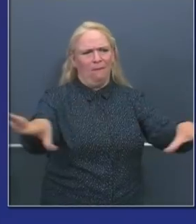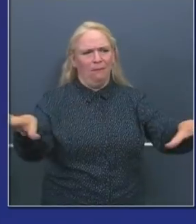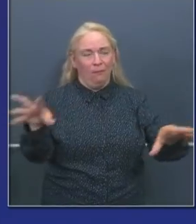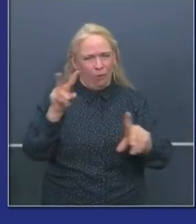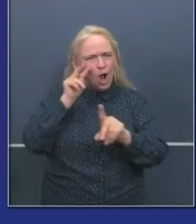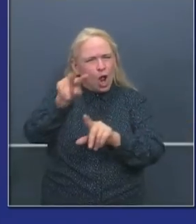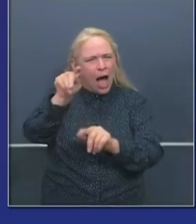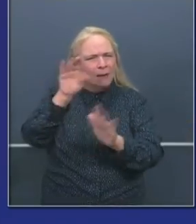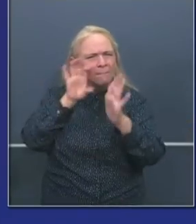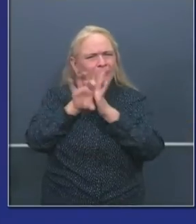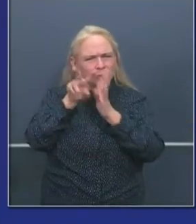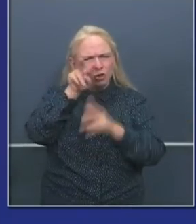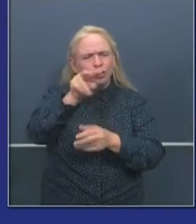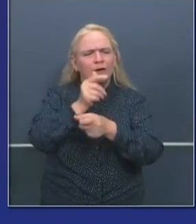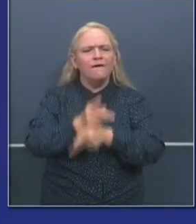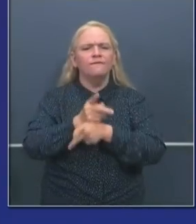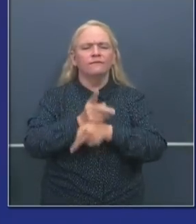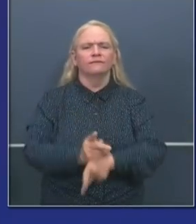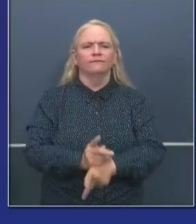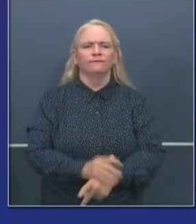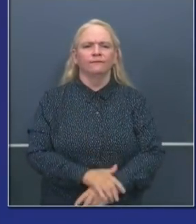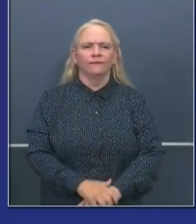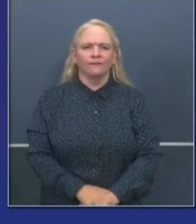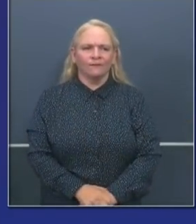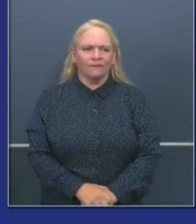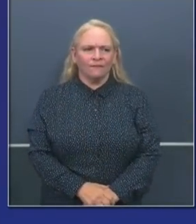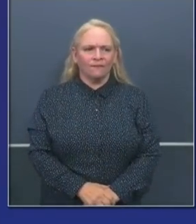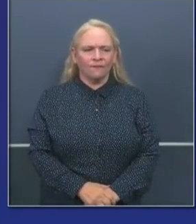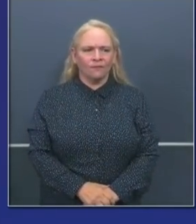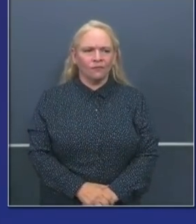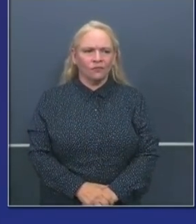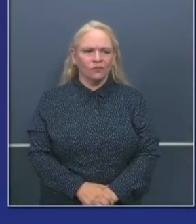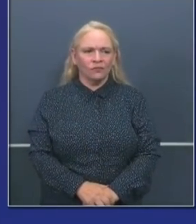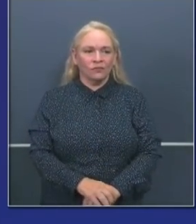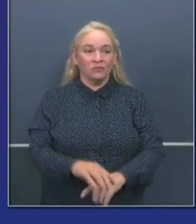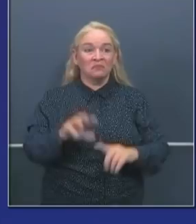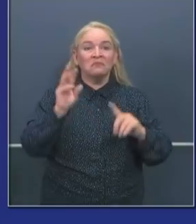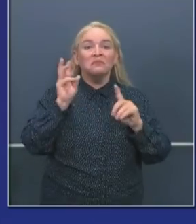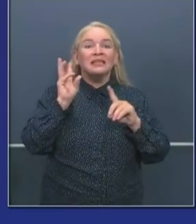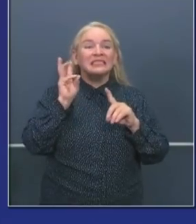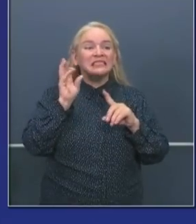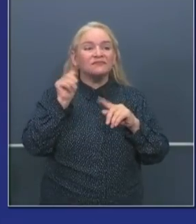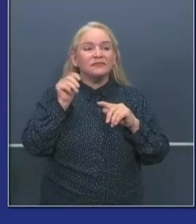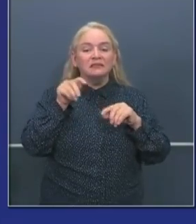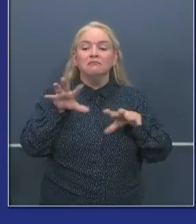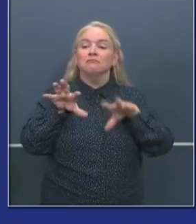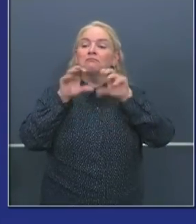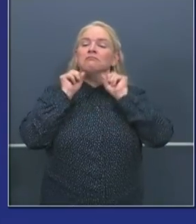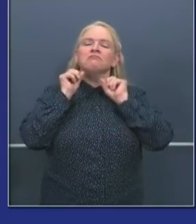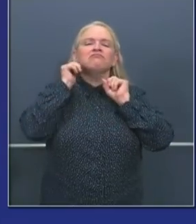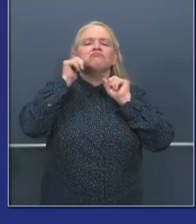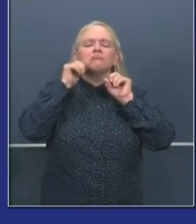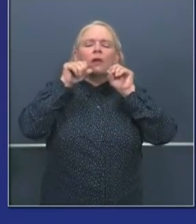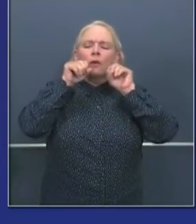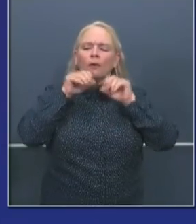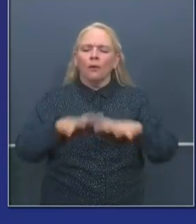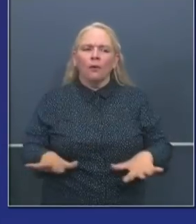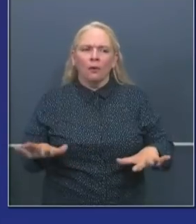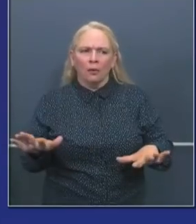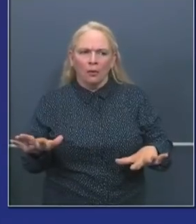AND HOW FAR A DISTANCE THOSE DROPLET CANS GO. IF YOU SNEEZE, JUST TAKE A LOOK AT THIS CLOSELY.